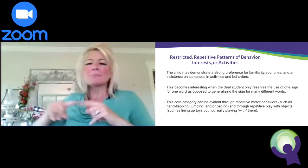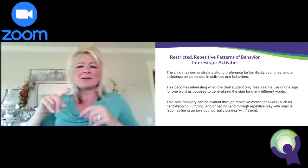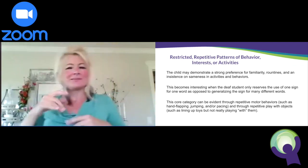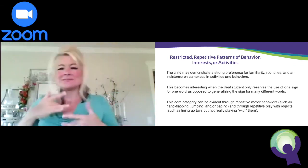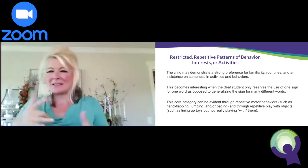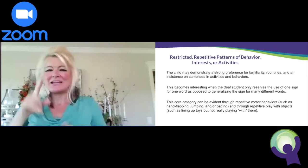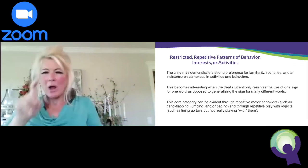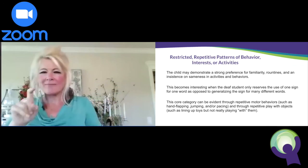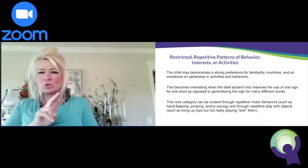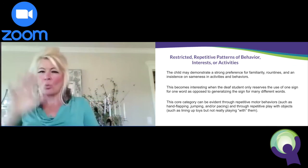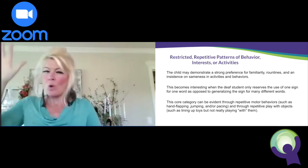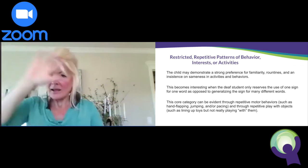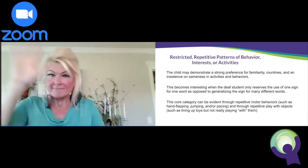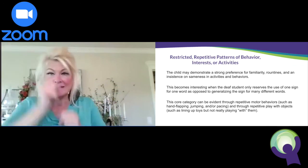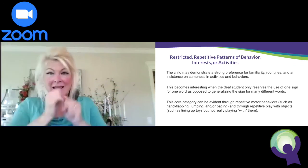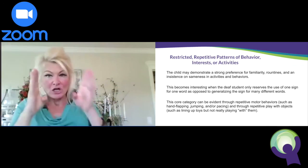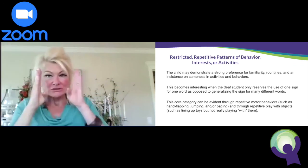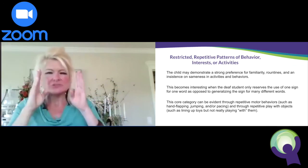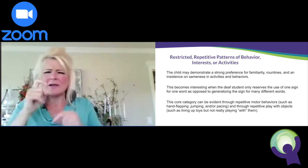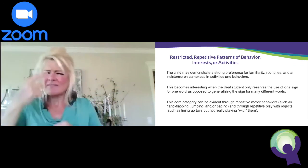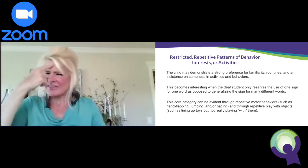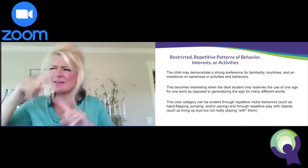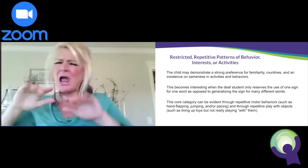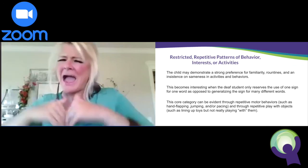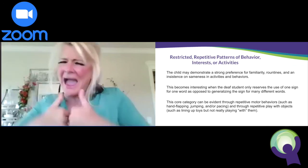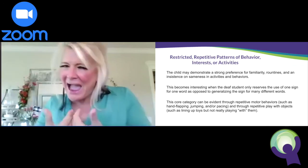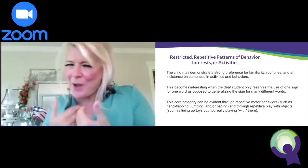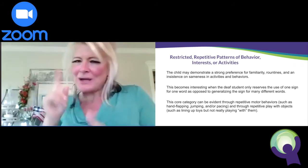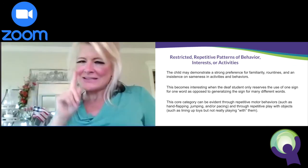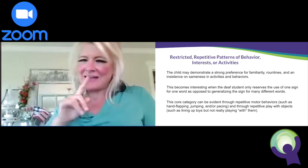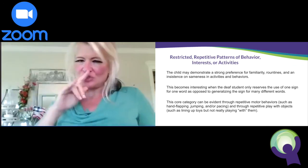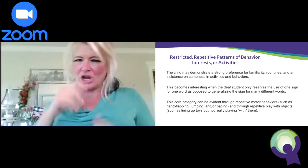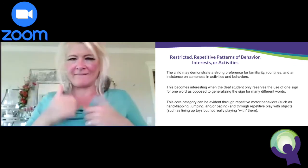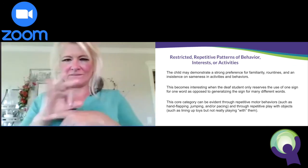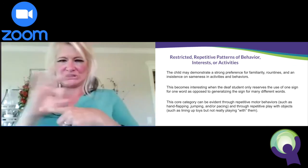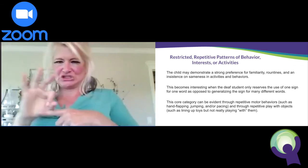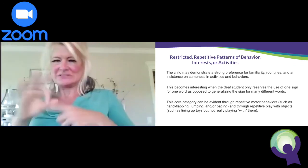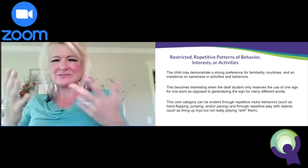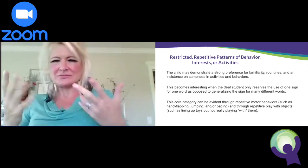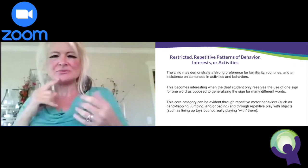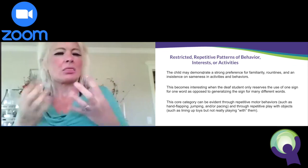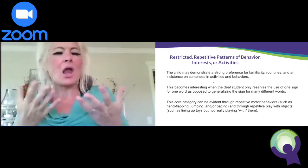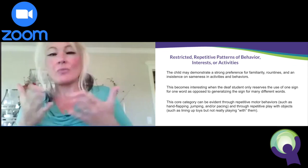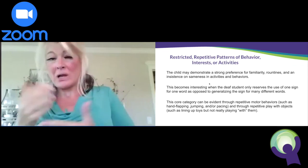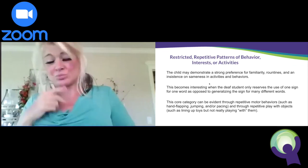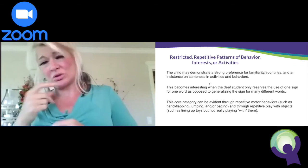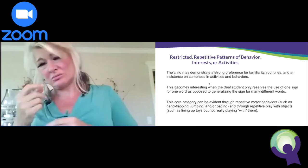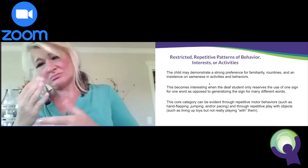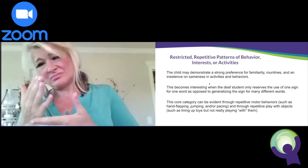at something if I'm pointing at something can they look at it? Working with the child and helping to